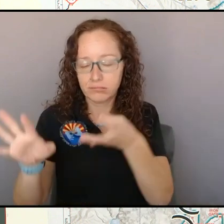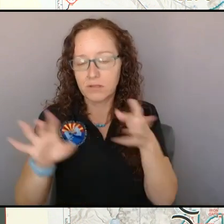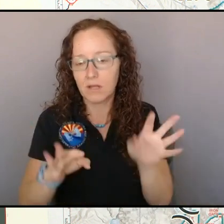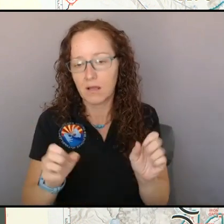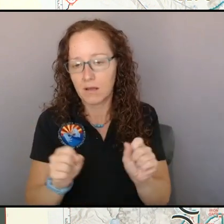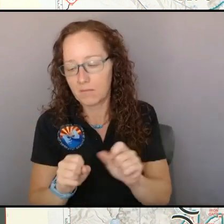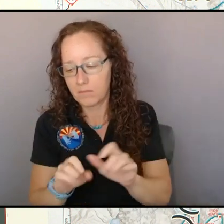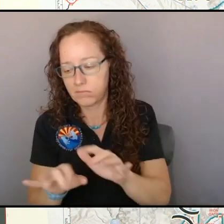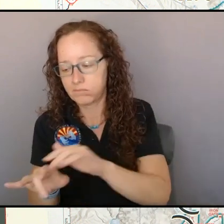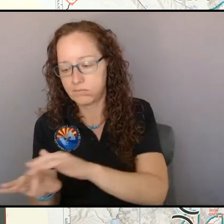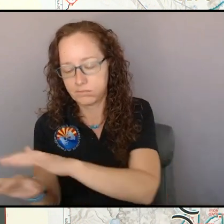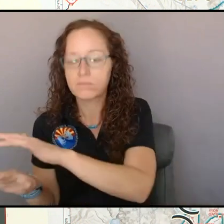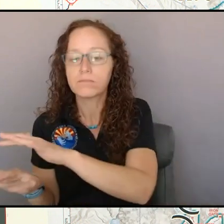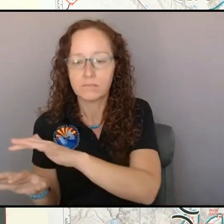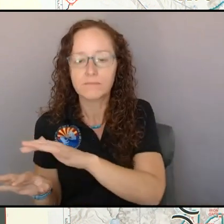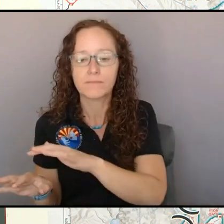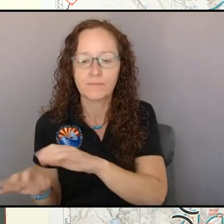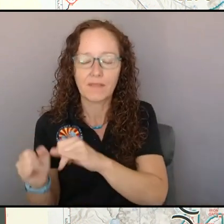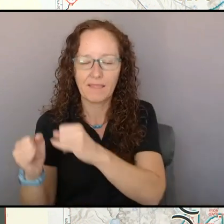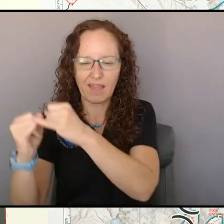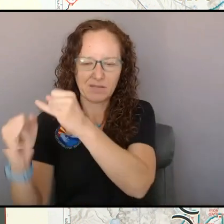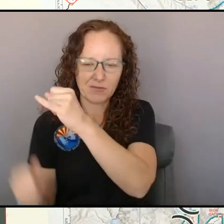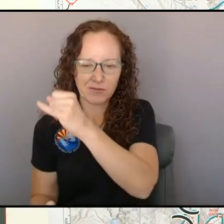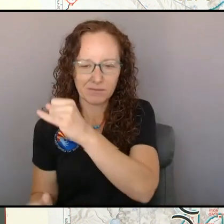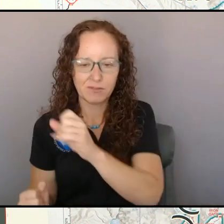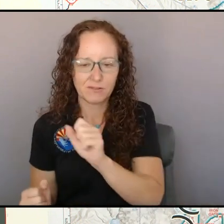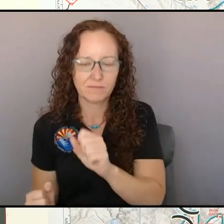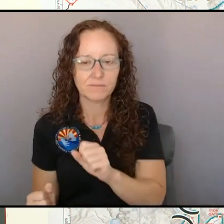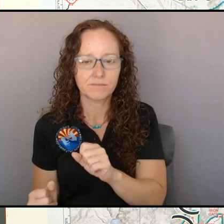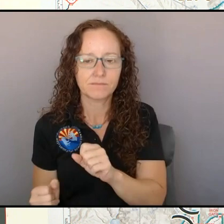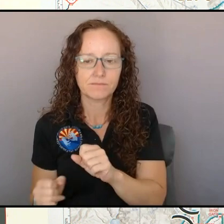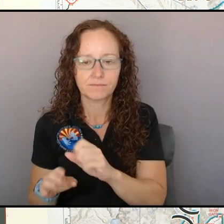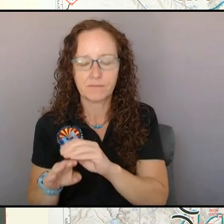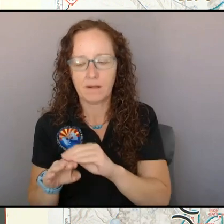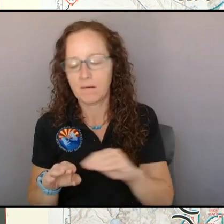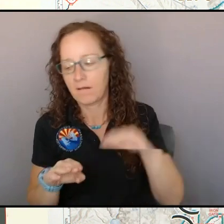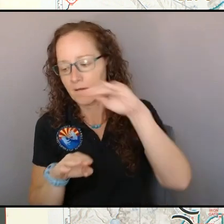Zone. And then they washed over a bit and we saw the